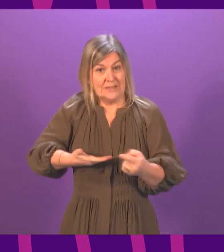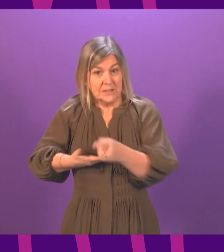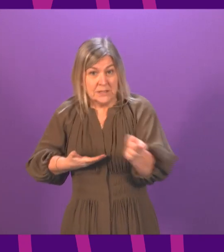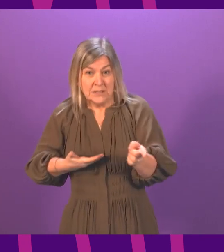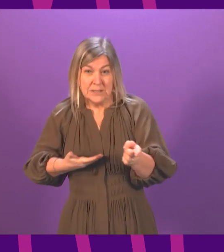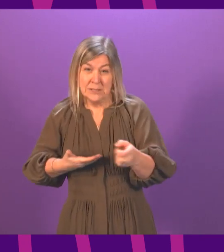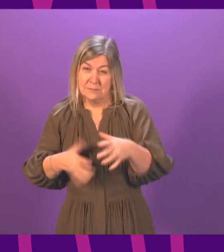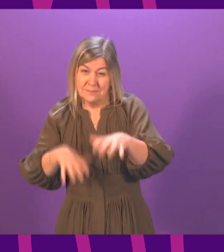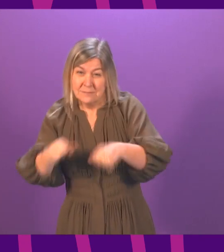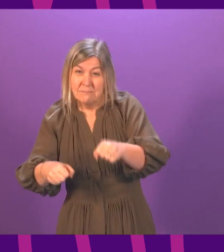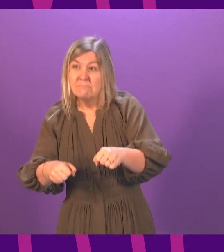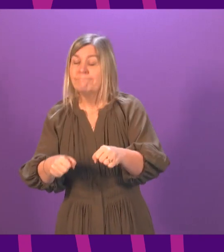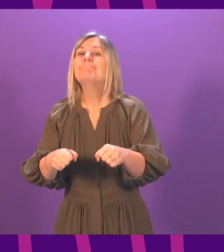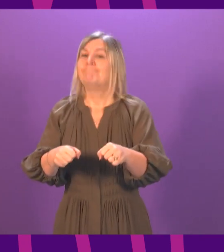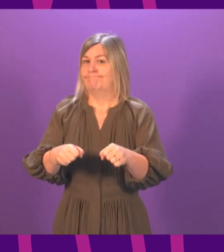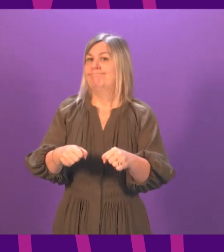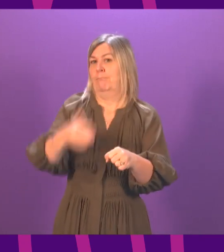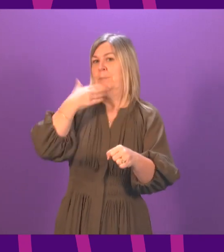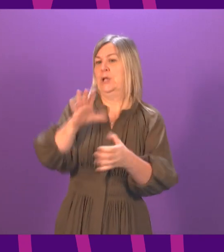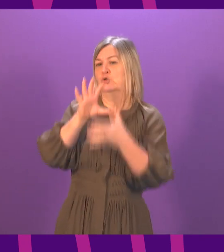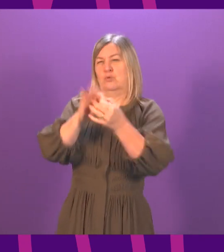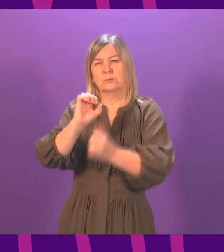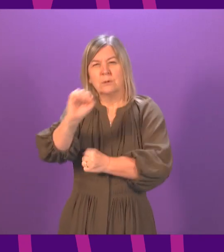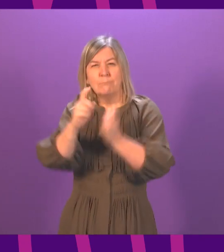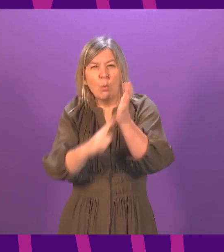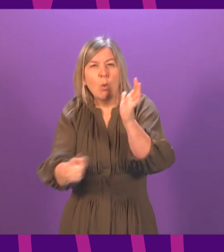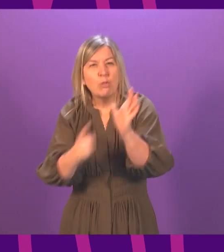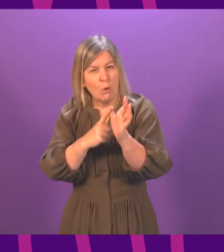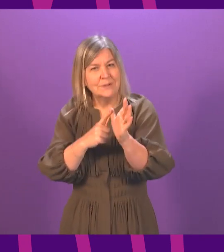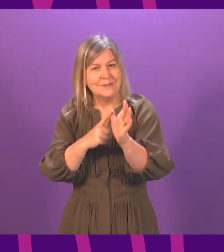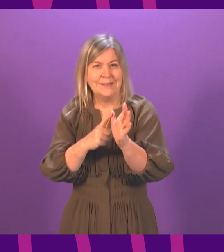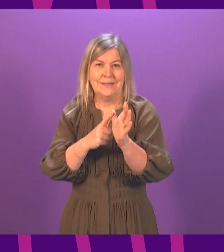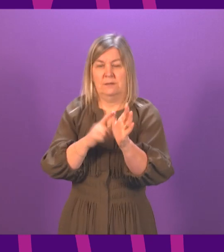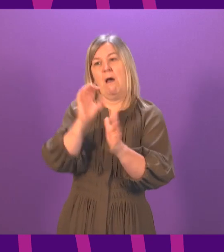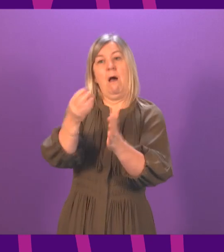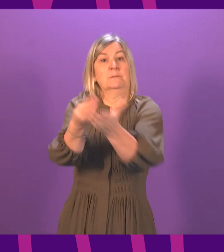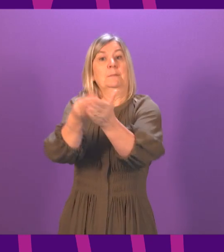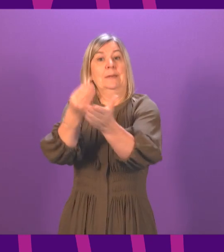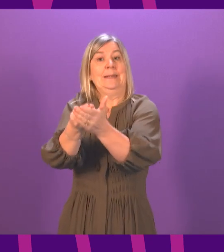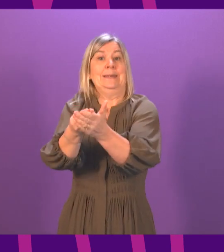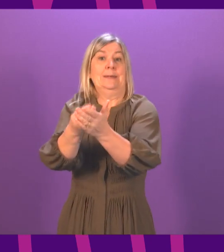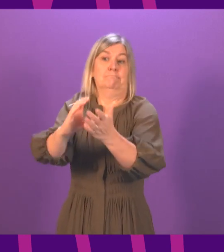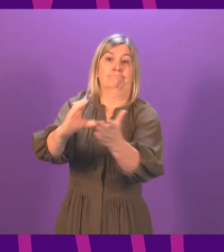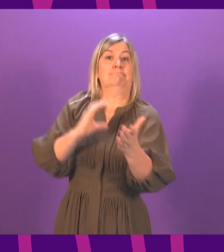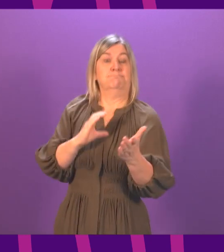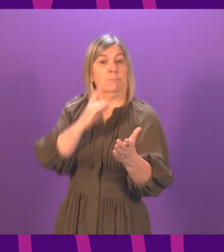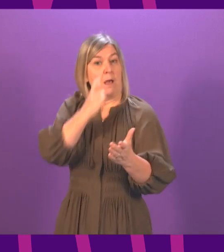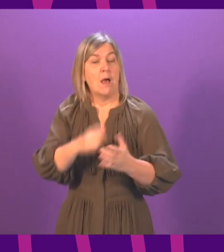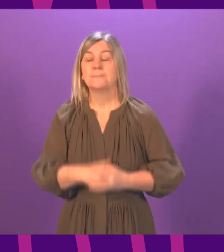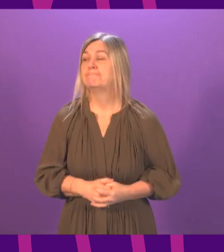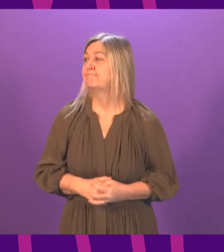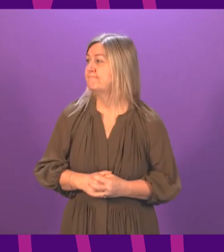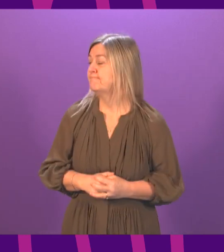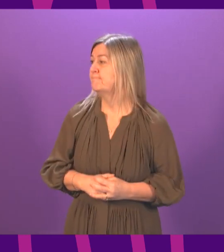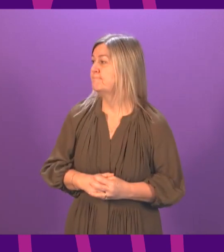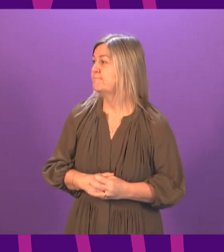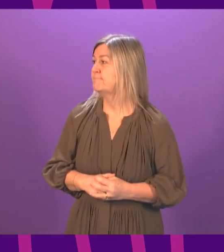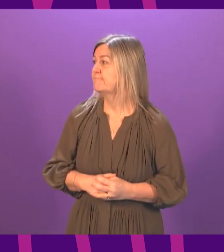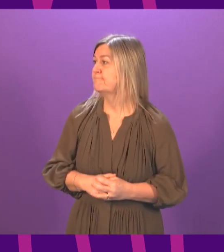result of reduced trade to reach out to their local authority for support through that fund.